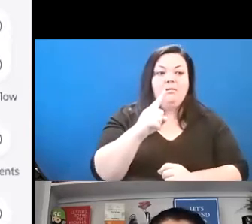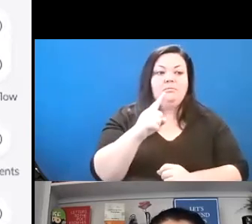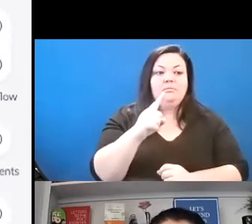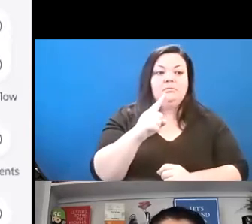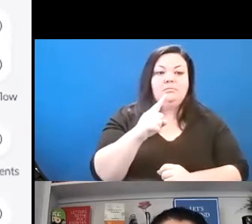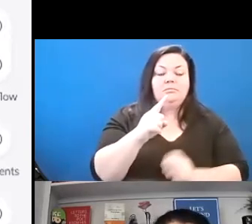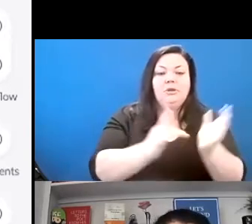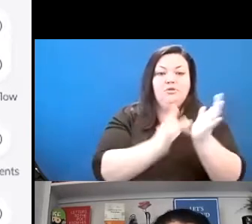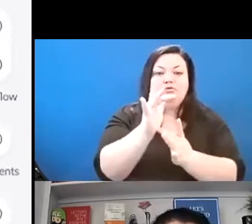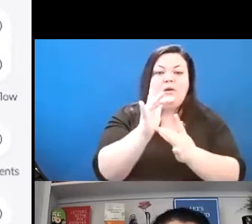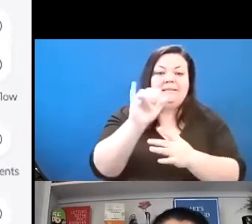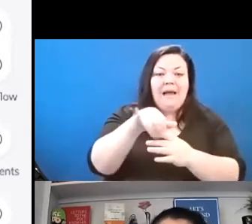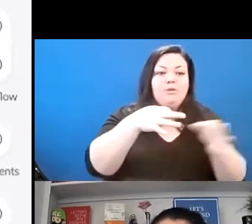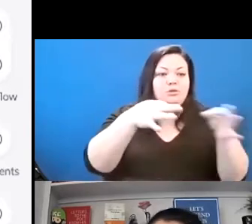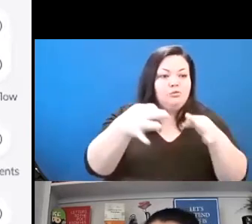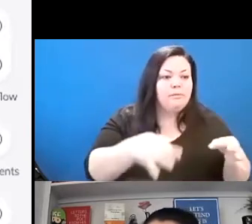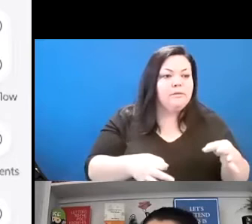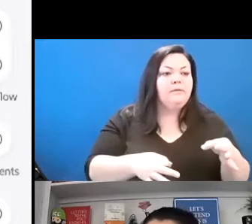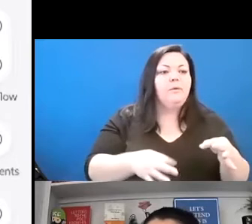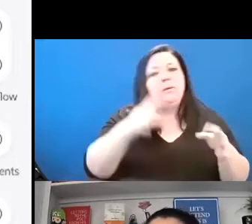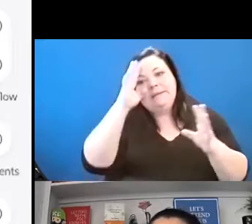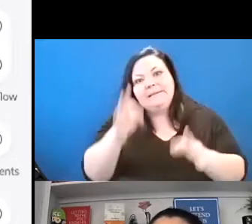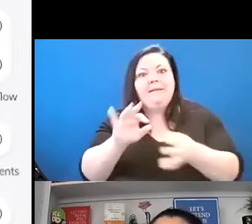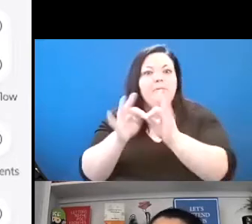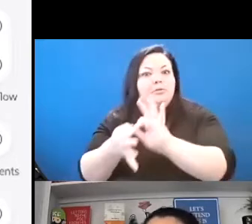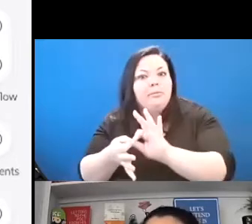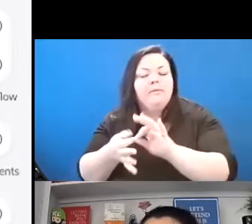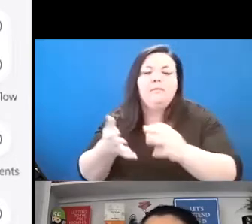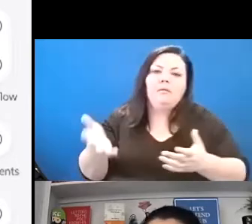descriptive i think we decided it was interpretive there are arguments for each